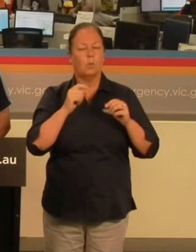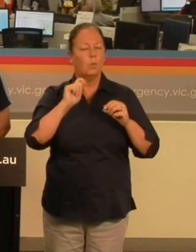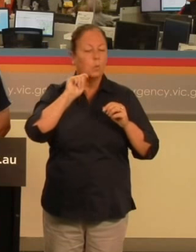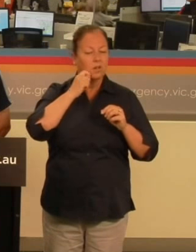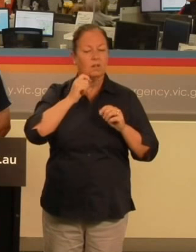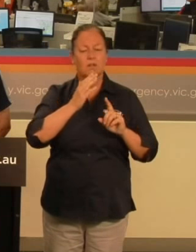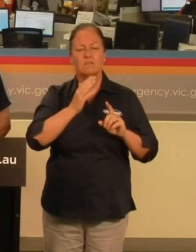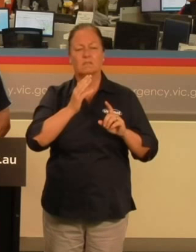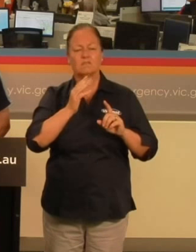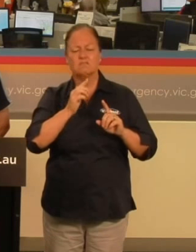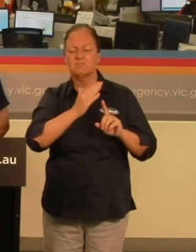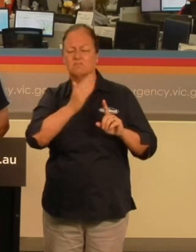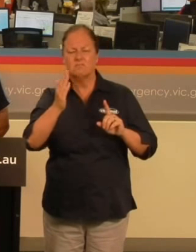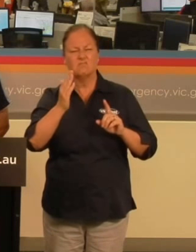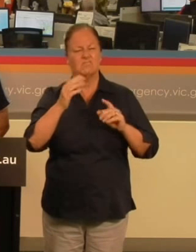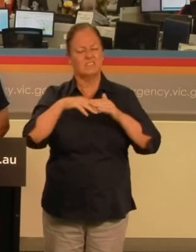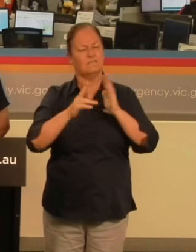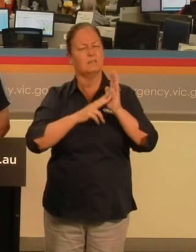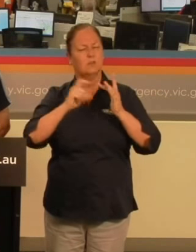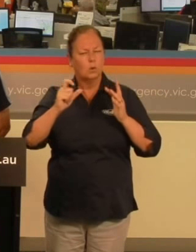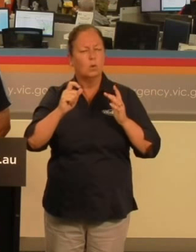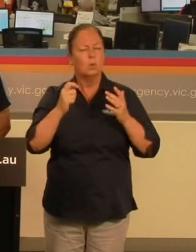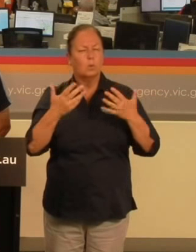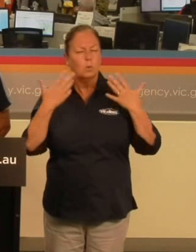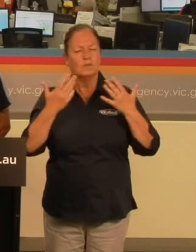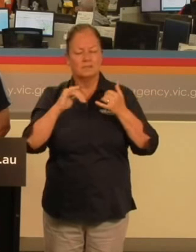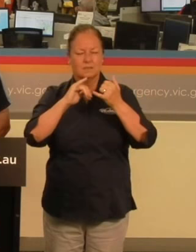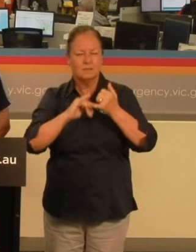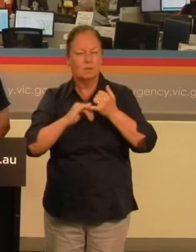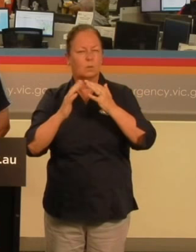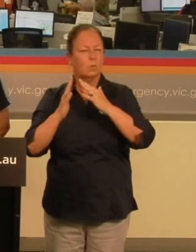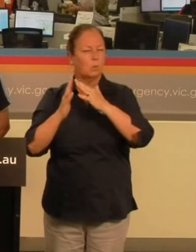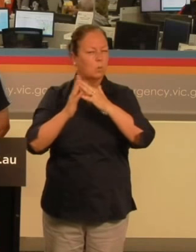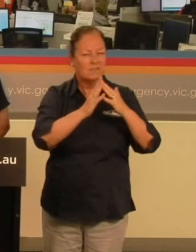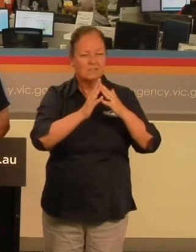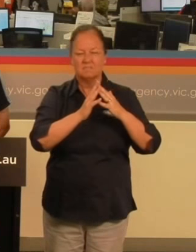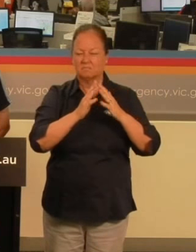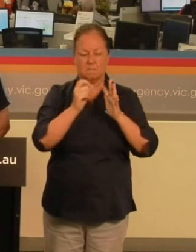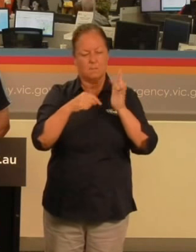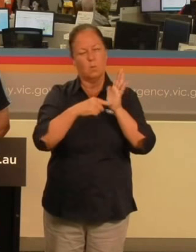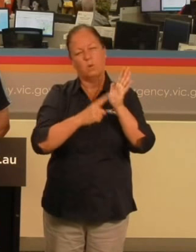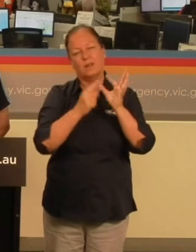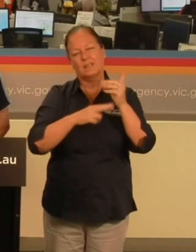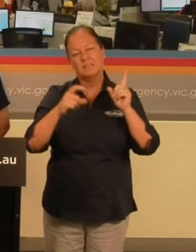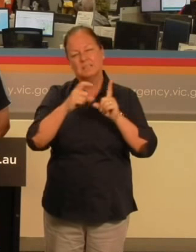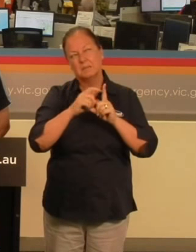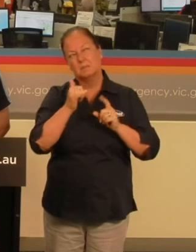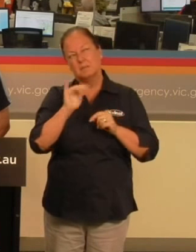across the state very quickly. It should be in the far southwest in Portland and at about five or six in the morning and then it should have